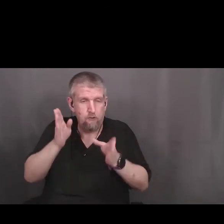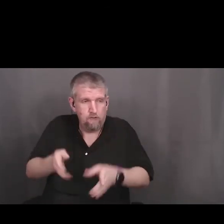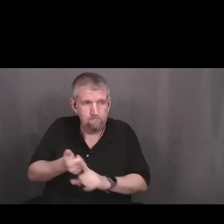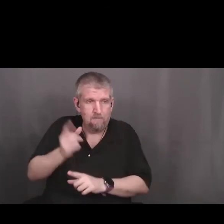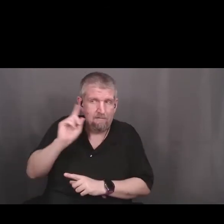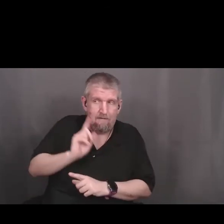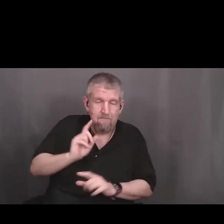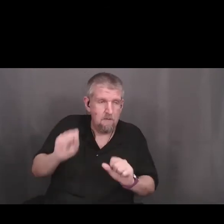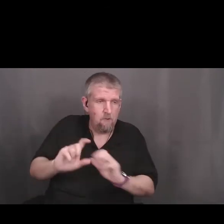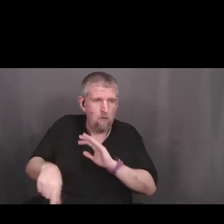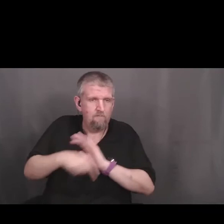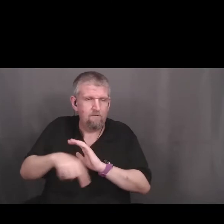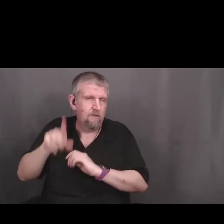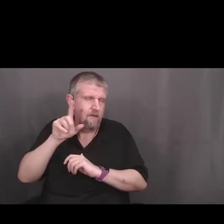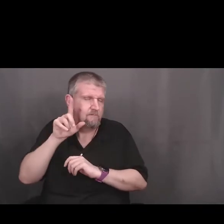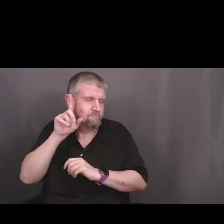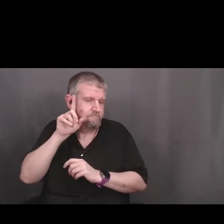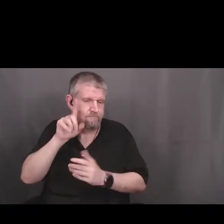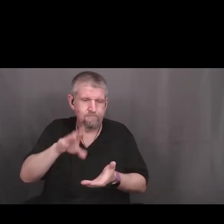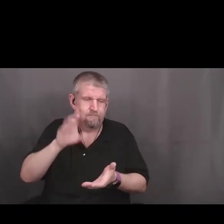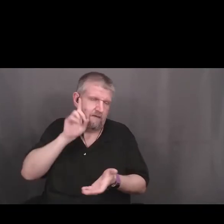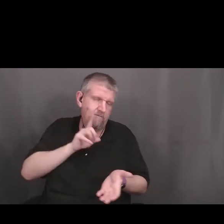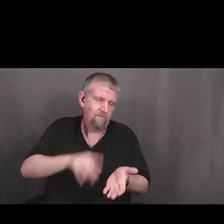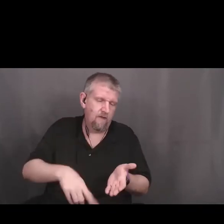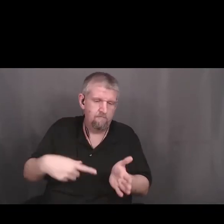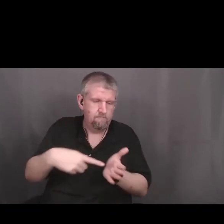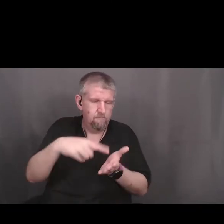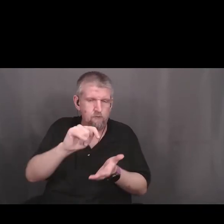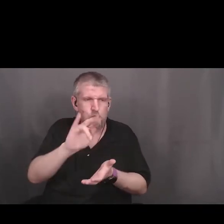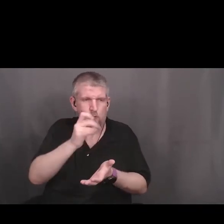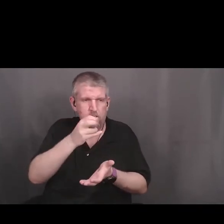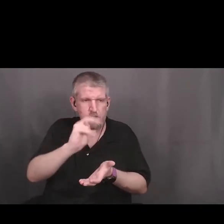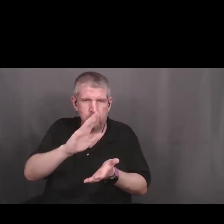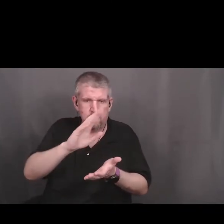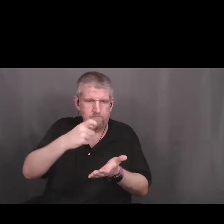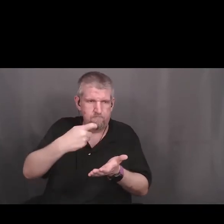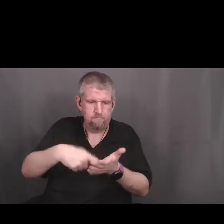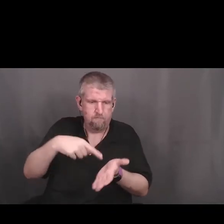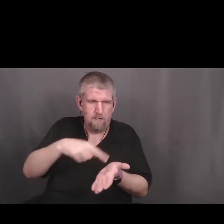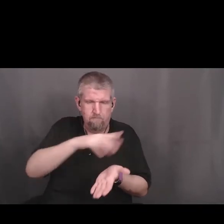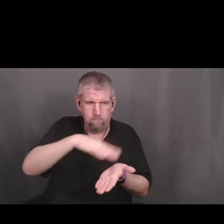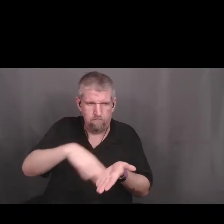for a deaf waiver to help them pay for school in the state of Texas. And we can also assist with student loan defaults